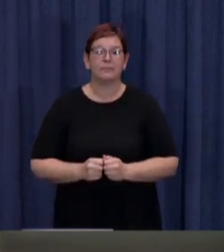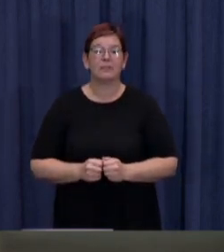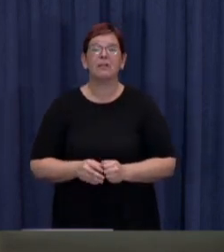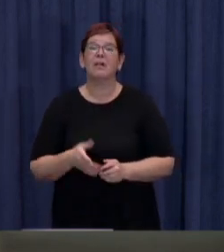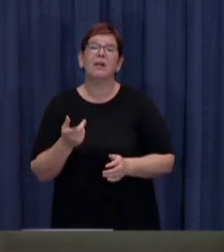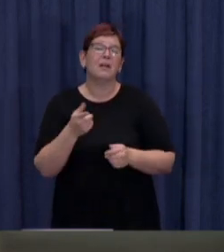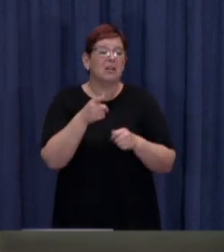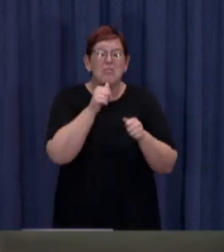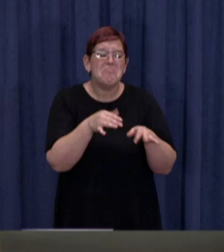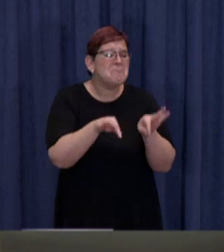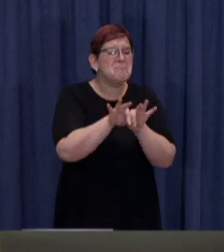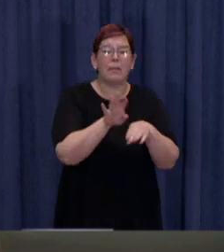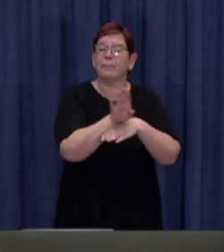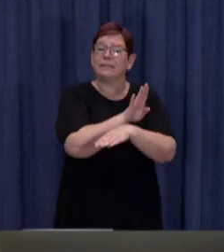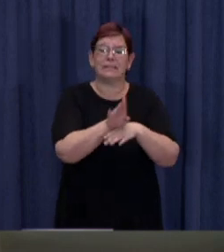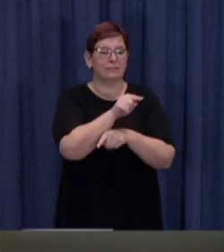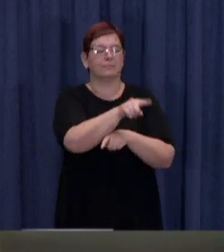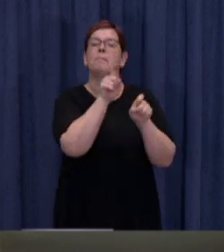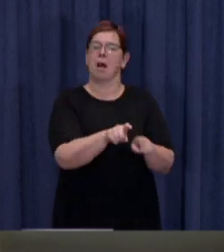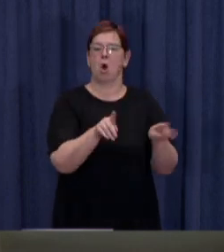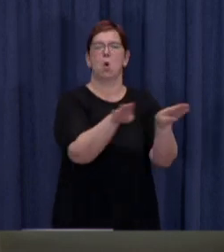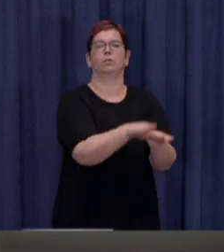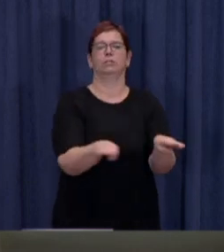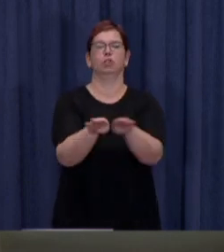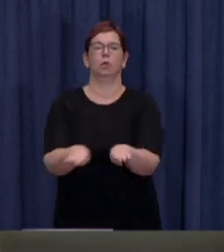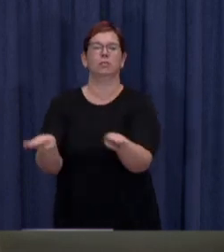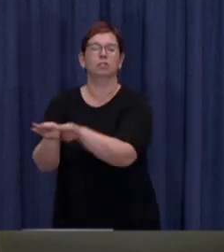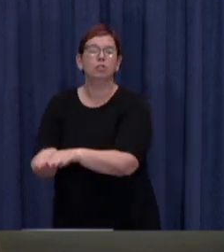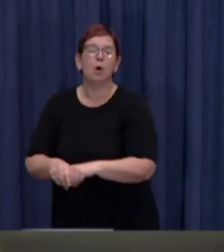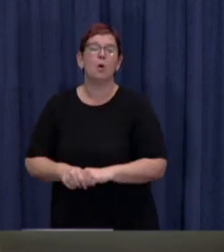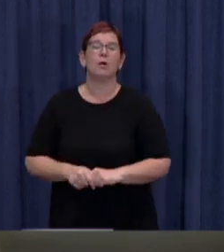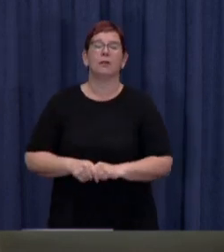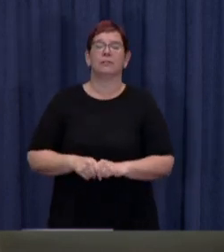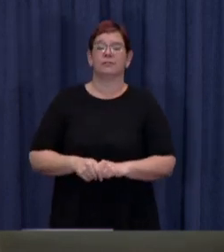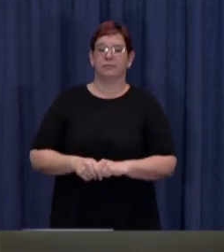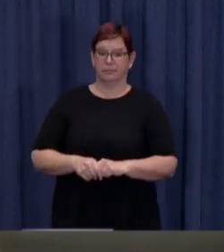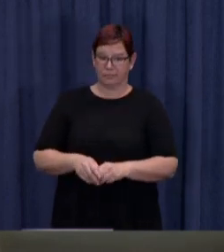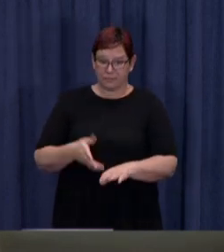publicly a number of times and as the Government of Ontario is now ordering